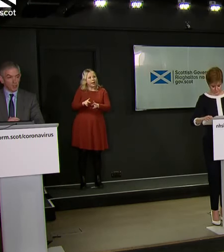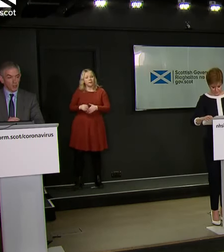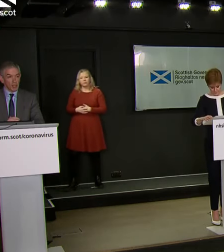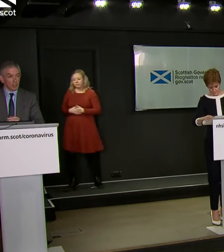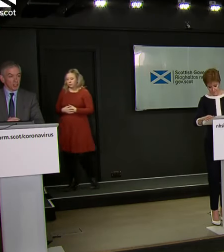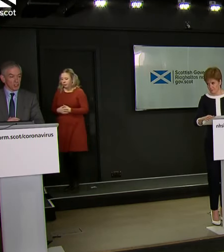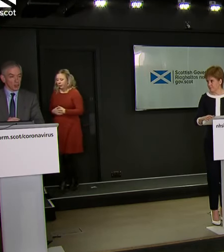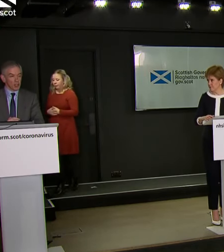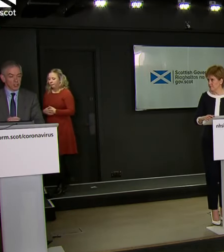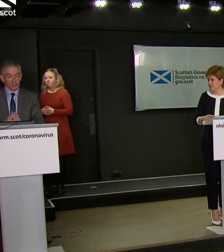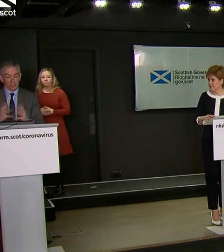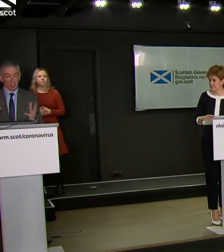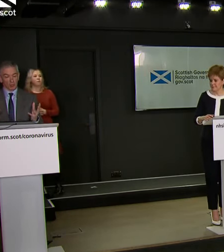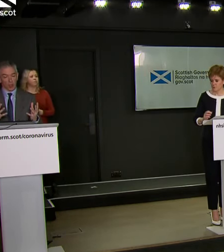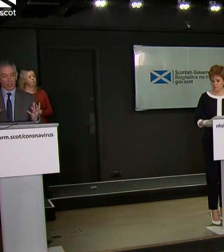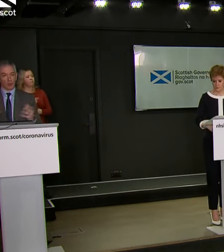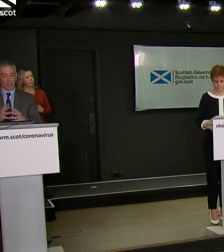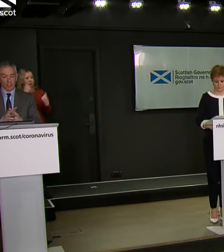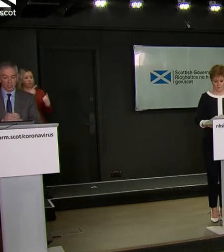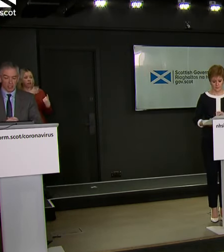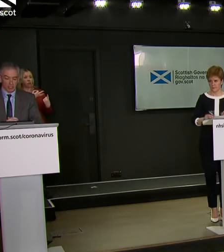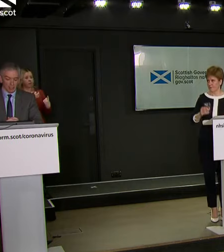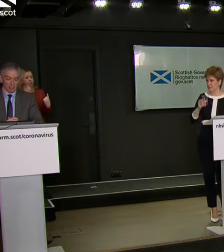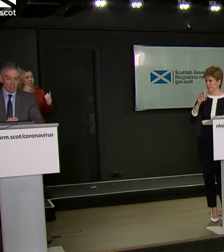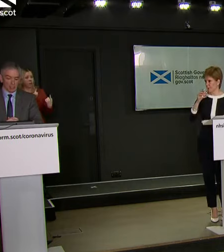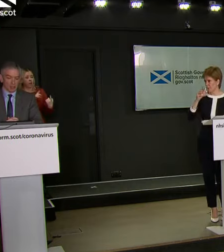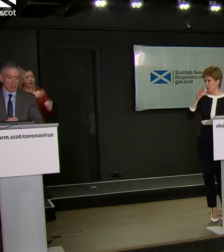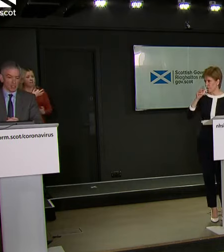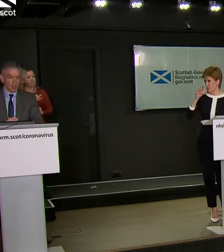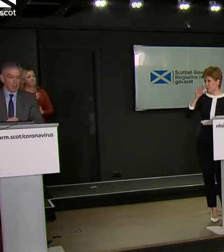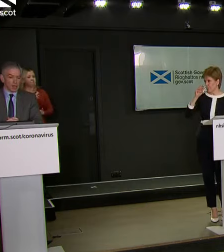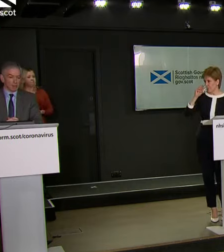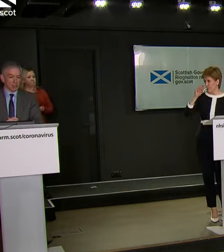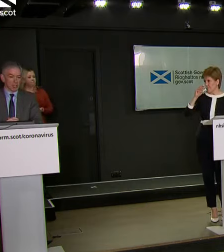I understand your question and I understand why you would ask it and I think perhaps medicine